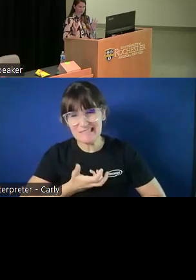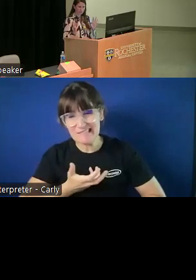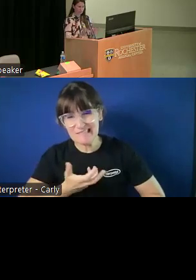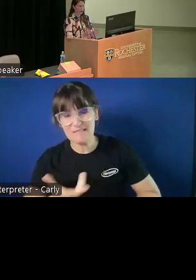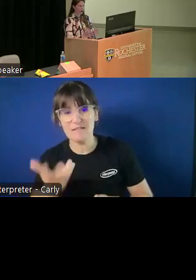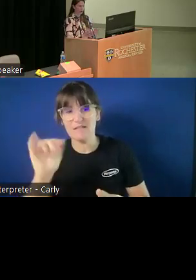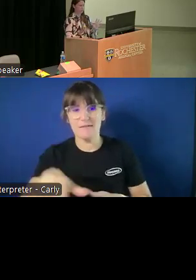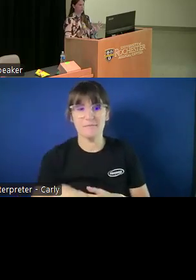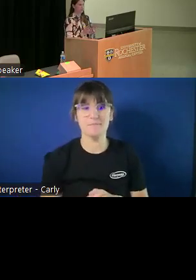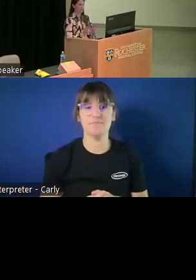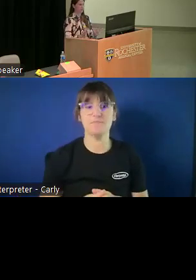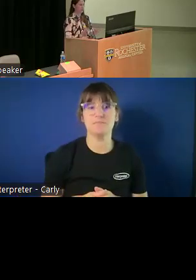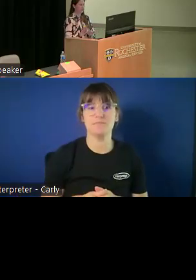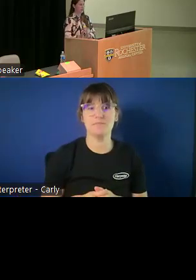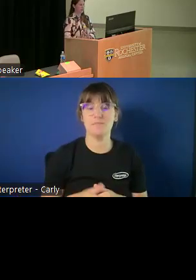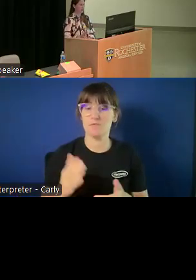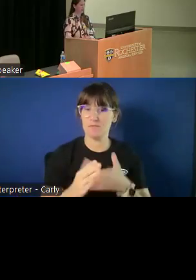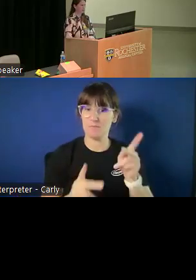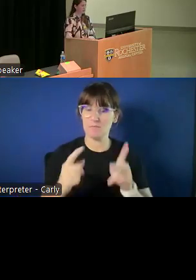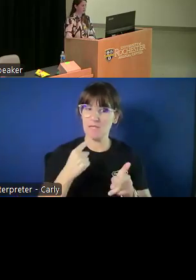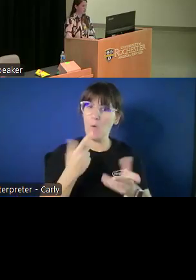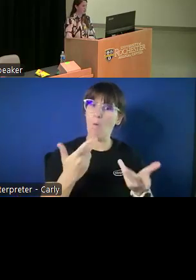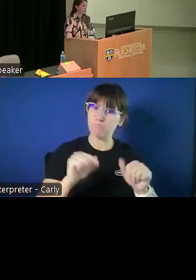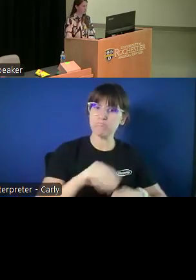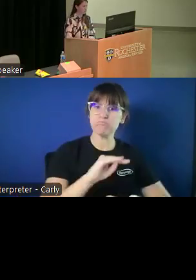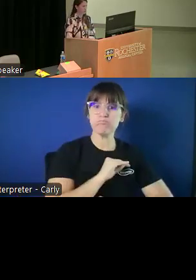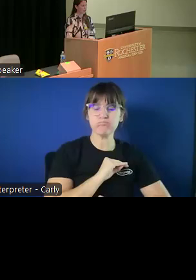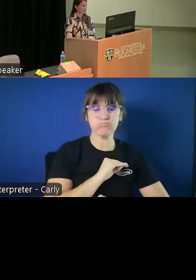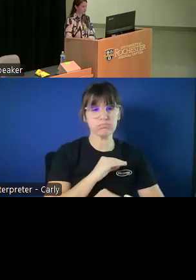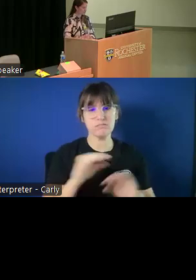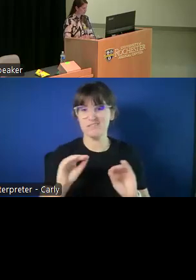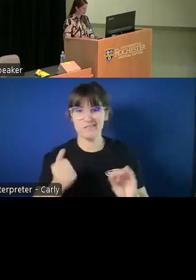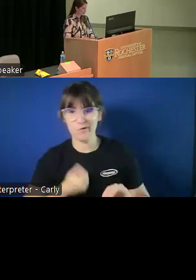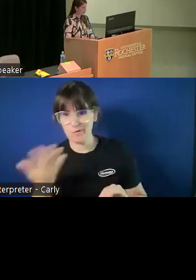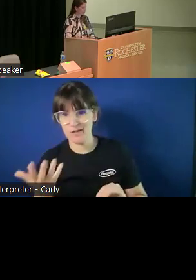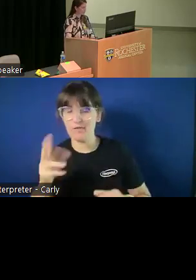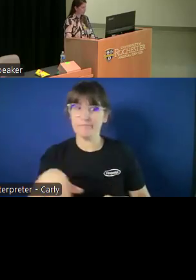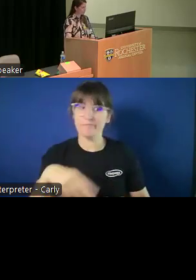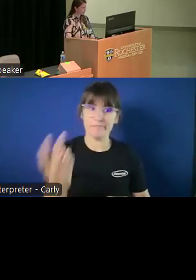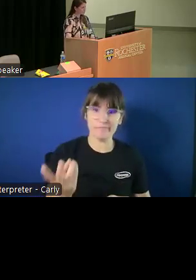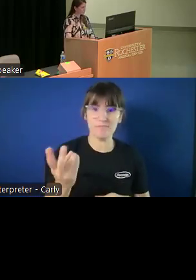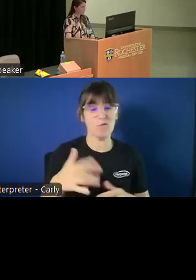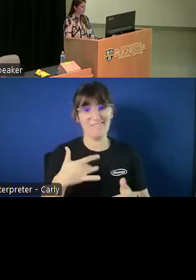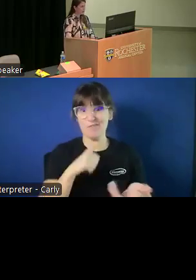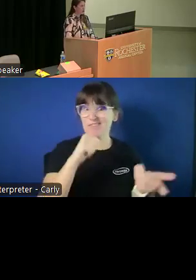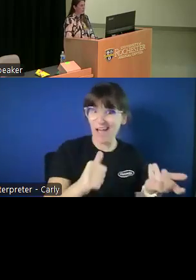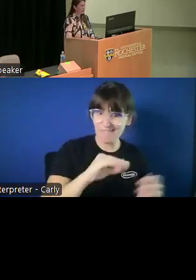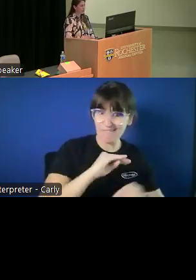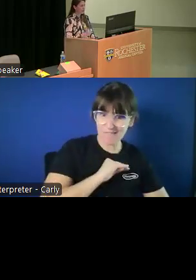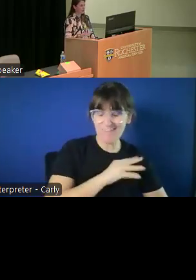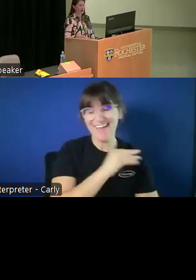being all uh fulfilled and and no burnout so so you'll see how that plays out we also look at